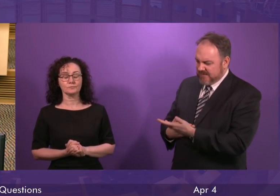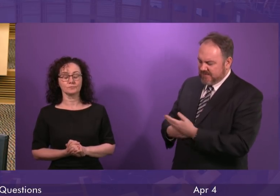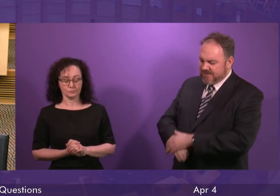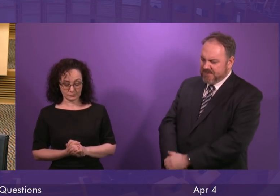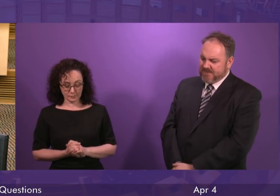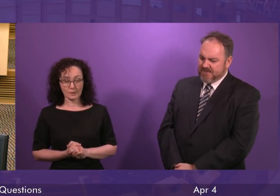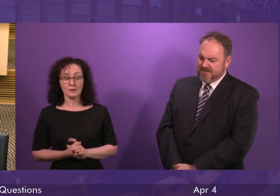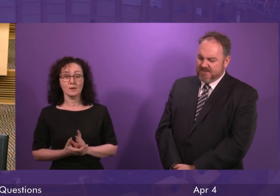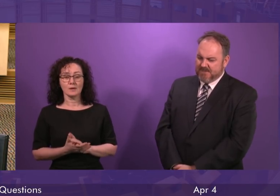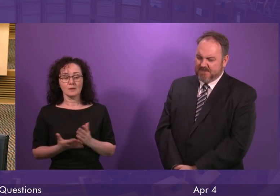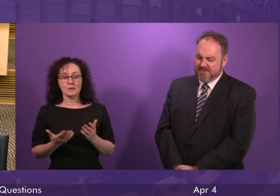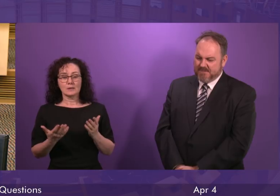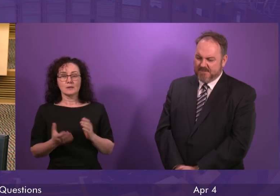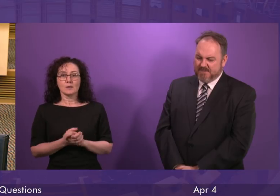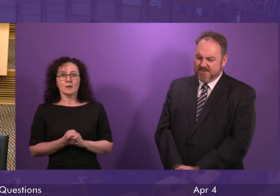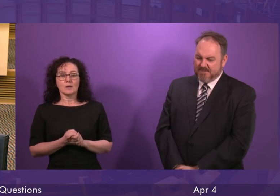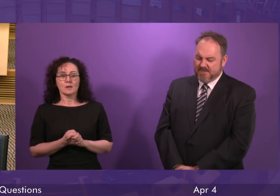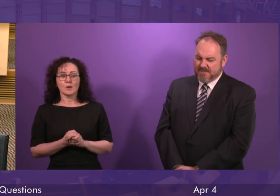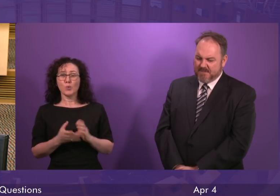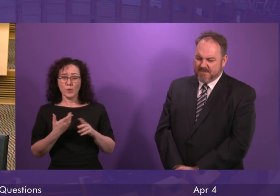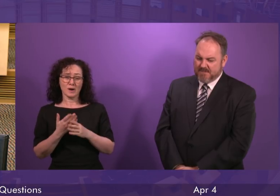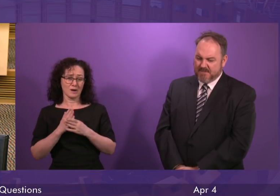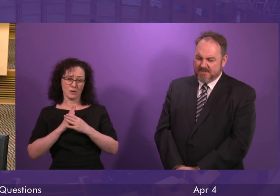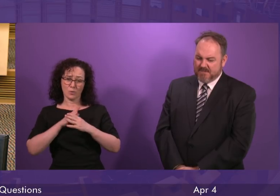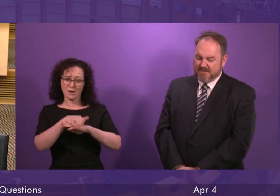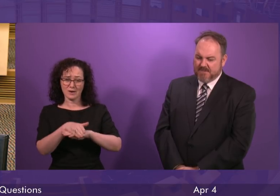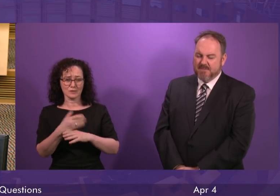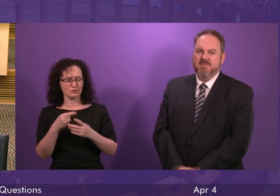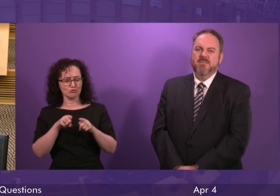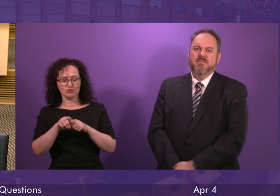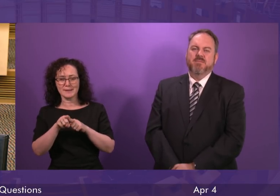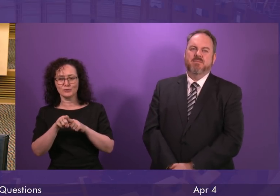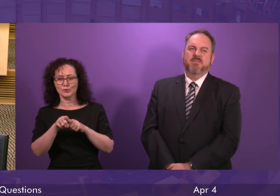The First Minister (Nicola Sturgeon): We are working hard to reduce teachers’